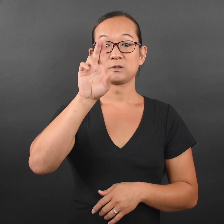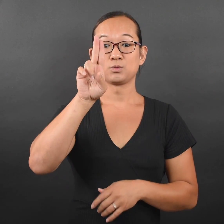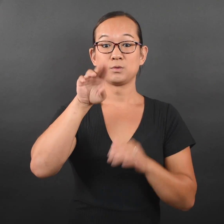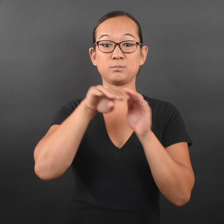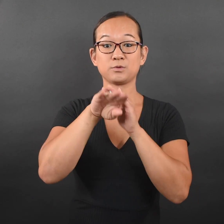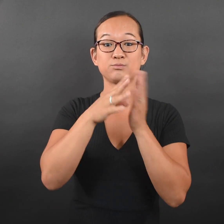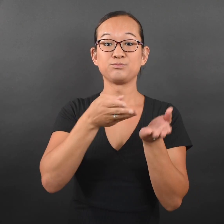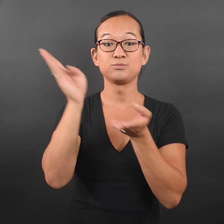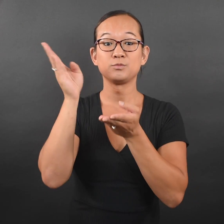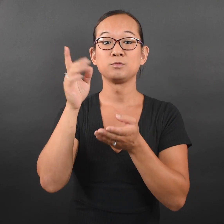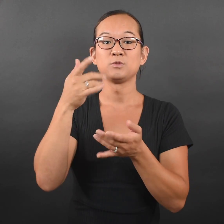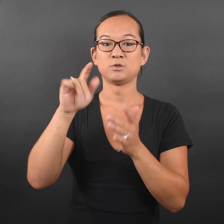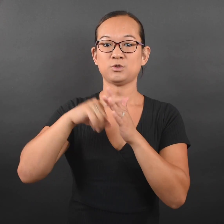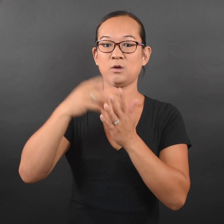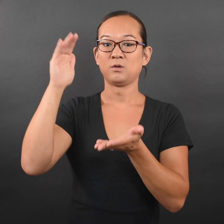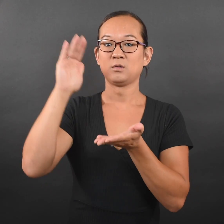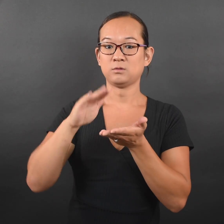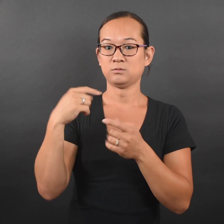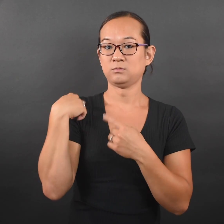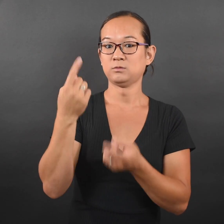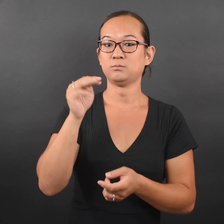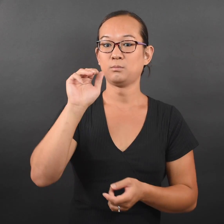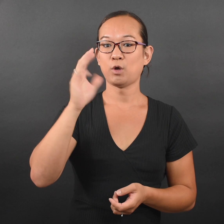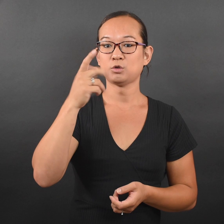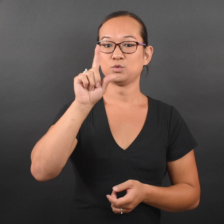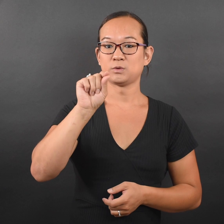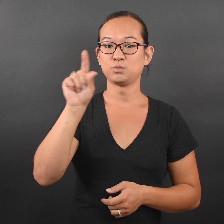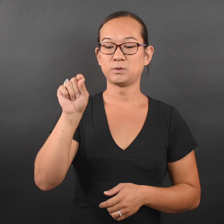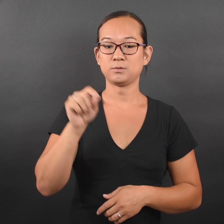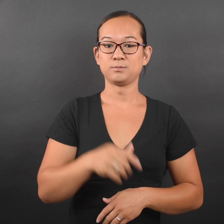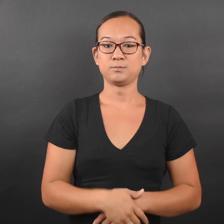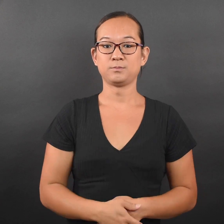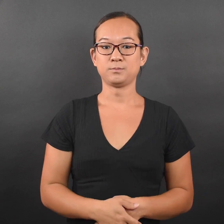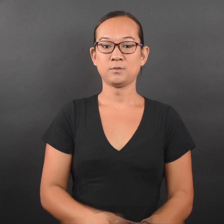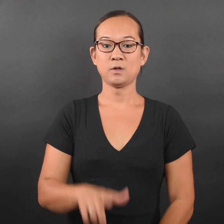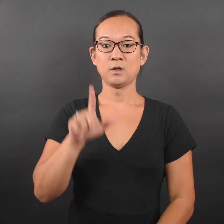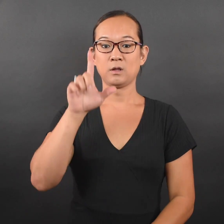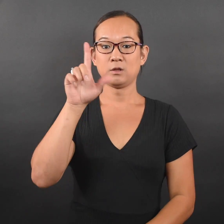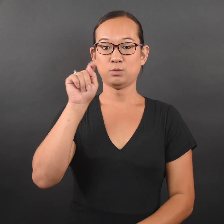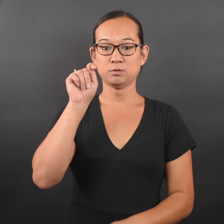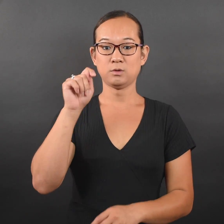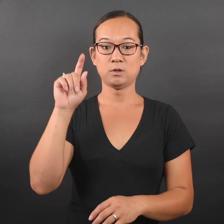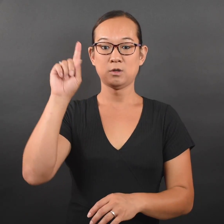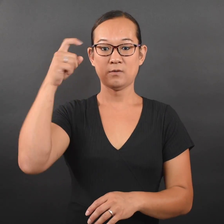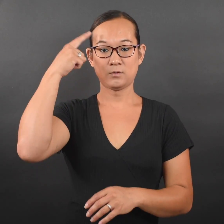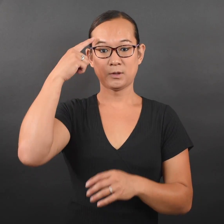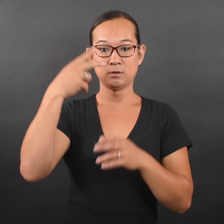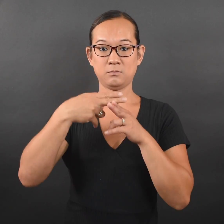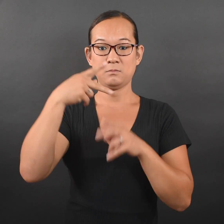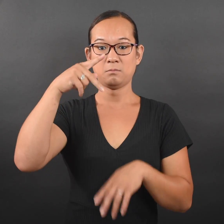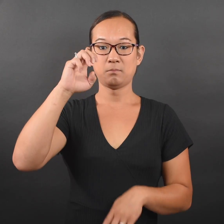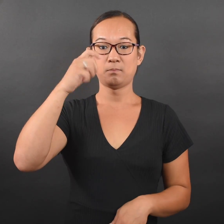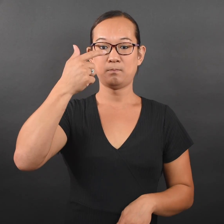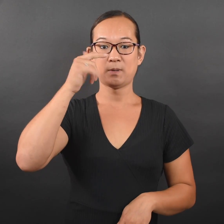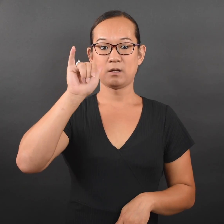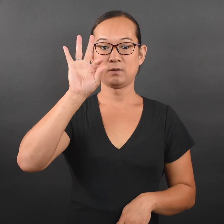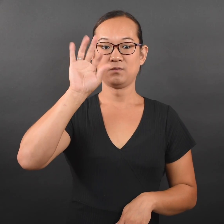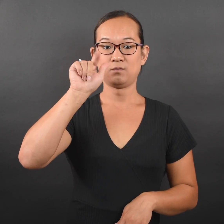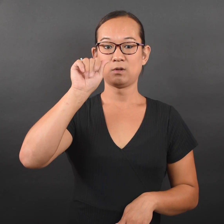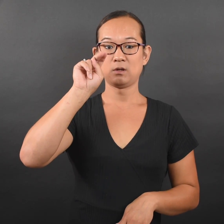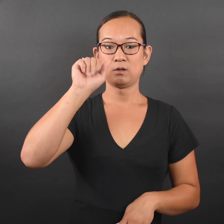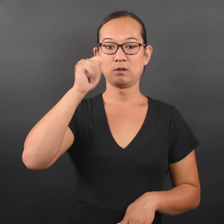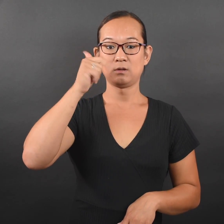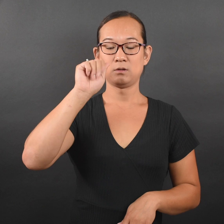admissions are at their lowest level since March 2020.